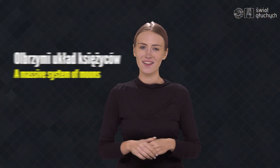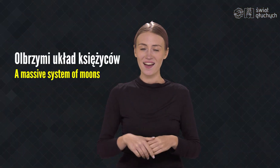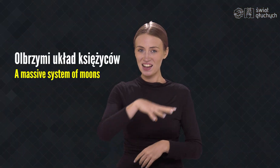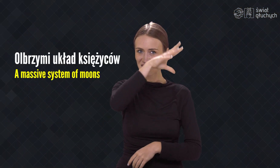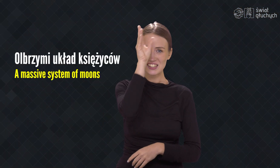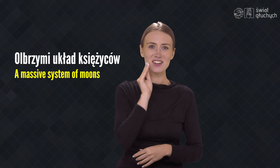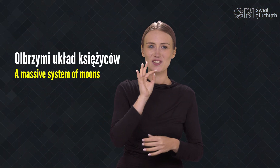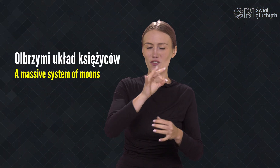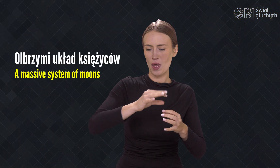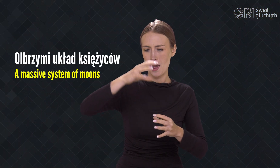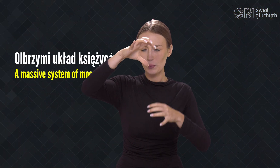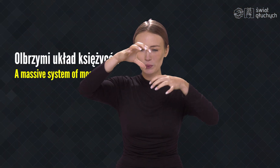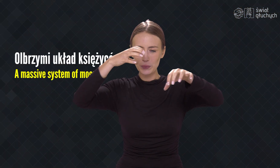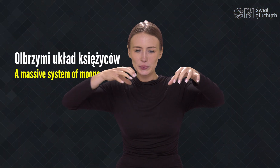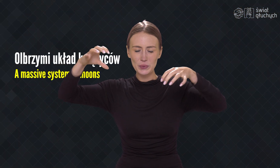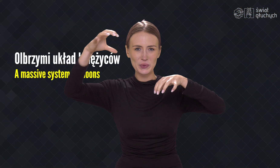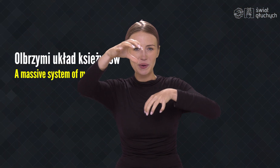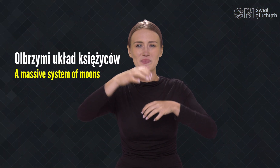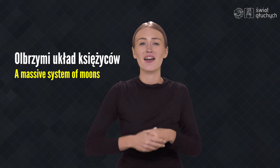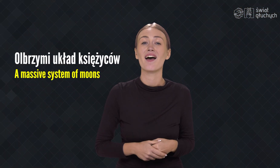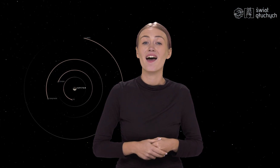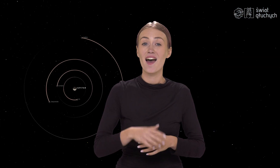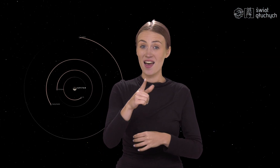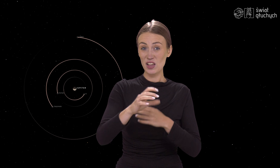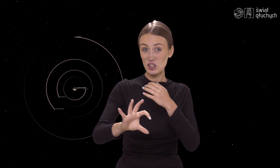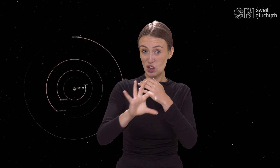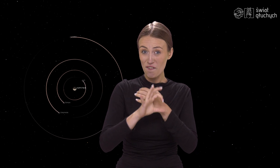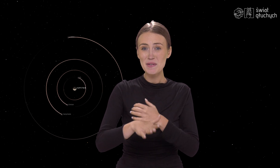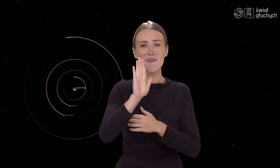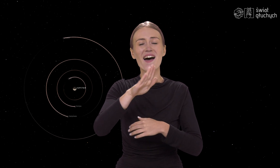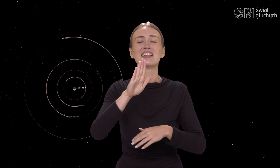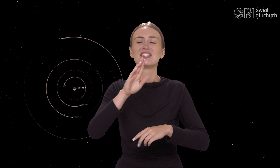• A giant moon system. At the time of preparing this video,